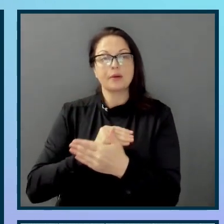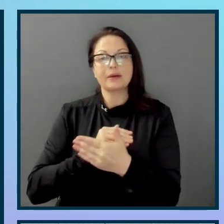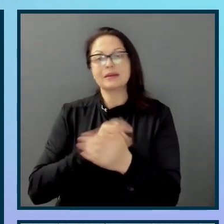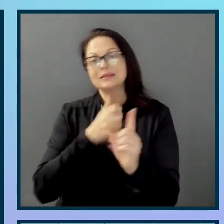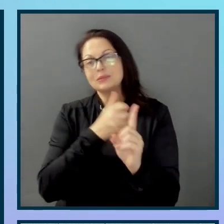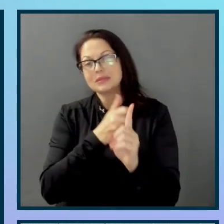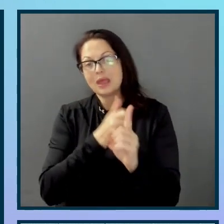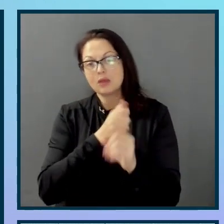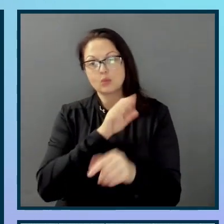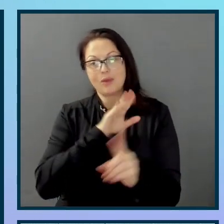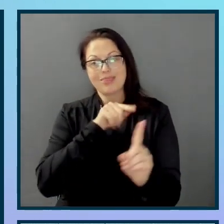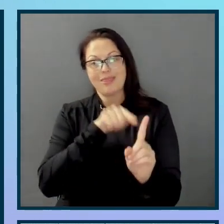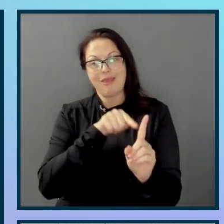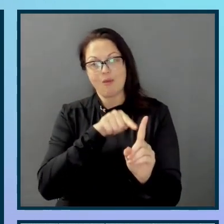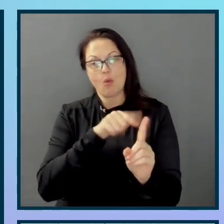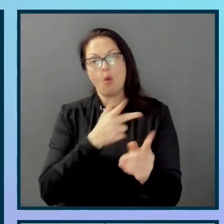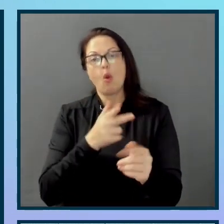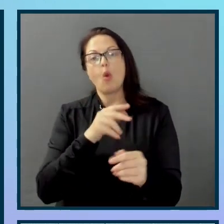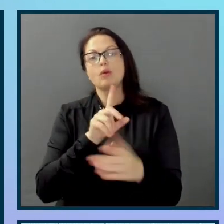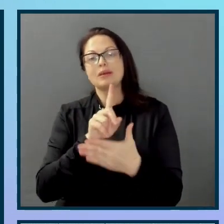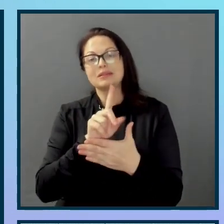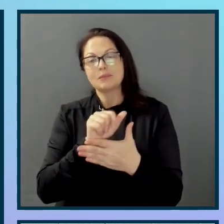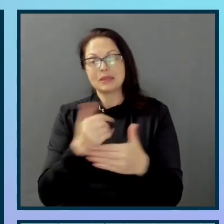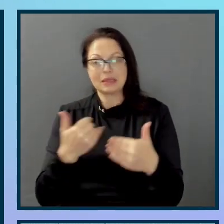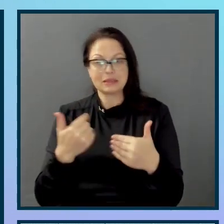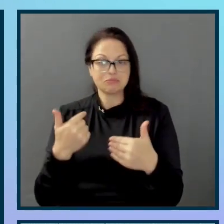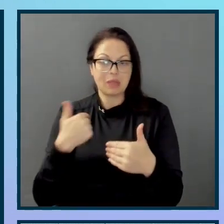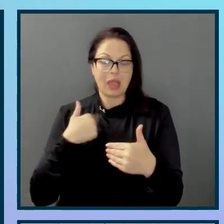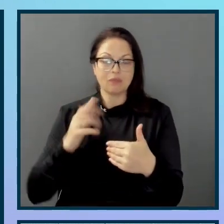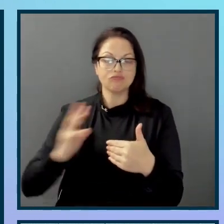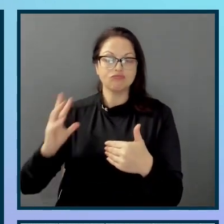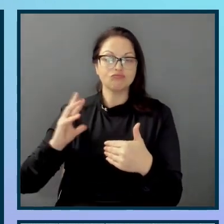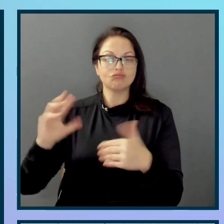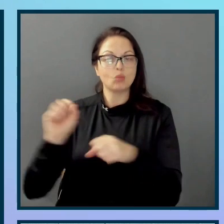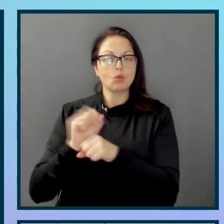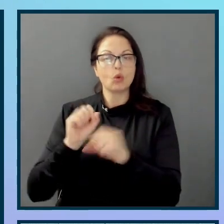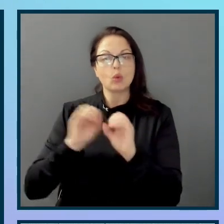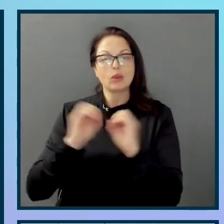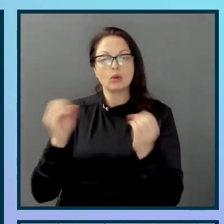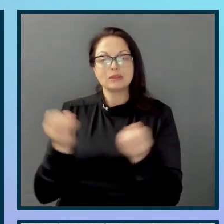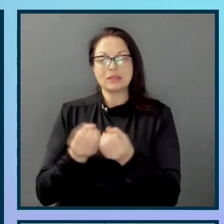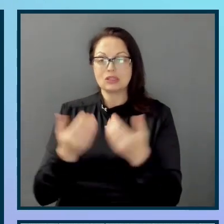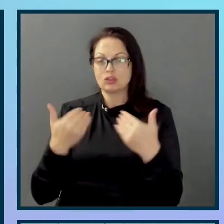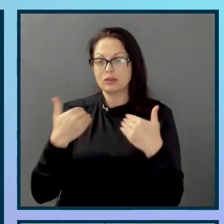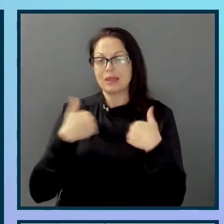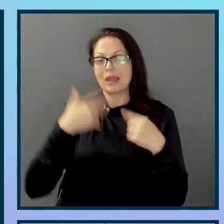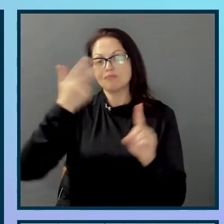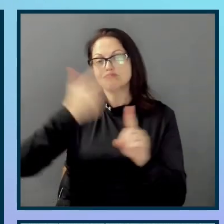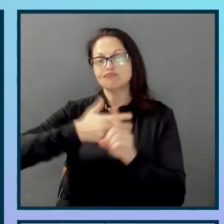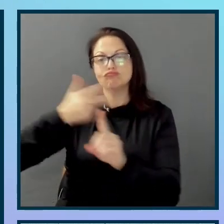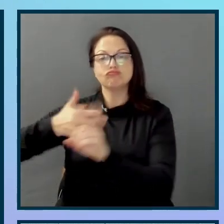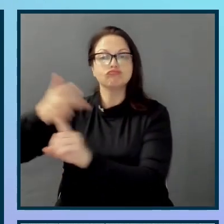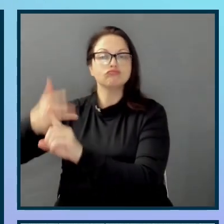that had quarterly events like this. And they had people talk about their own disabilities